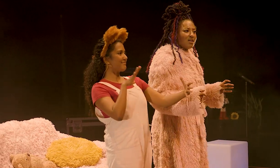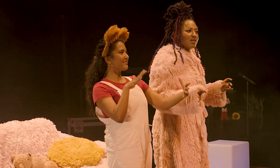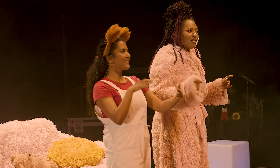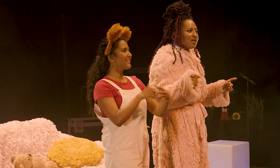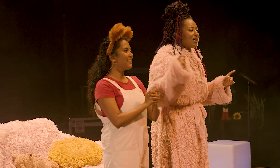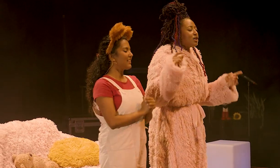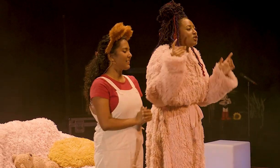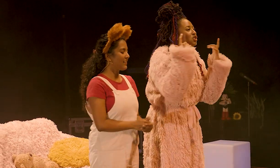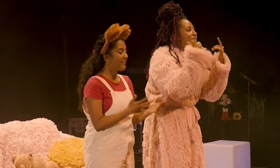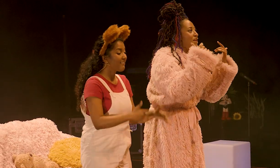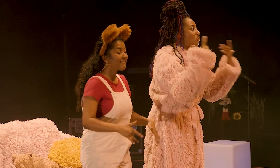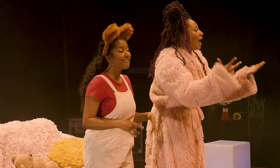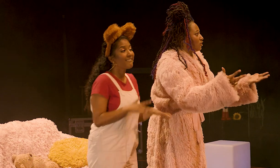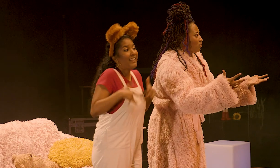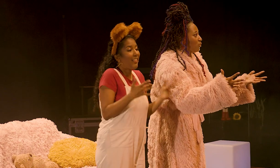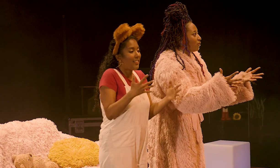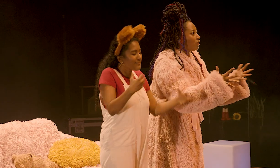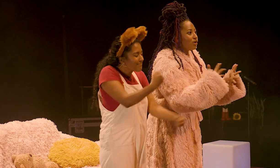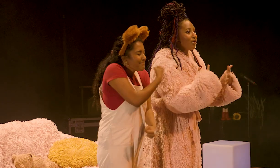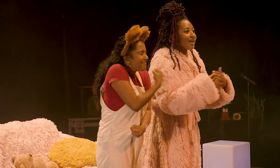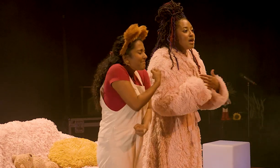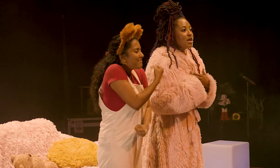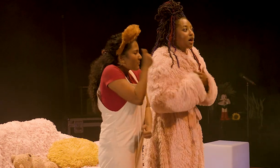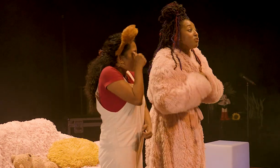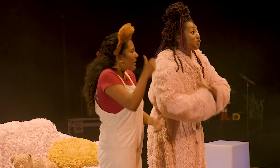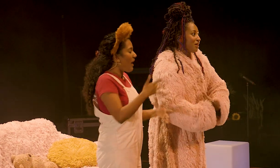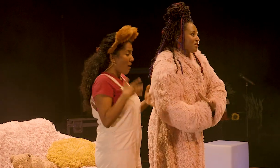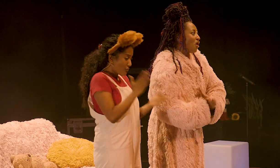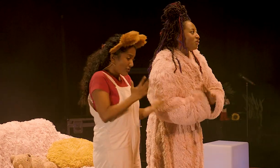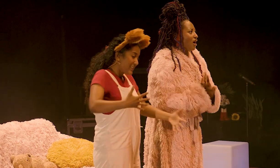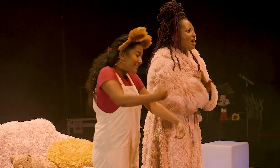It just didn't feel as tight as usual, you know, like, I was squeezing harder